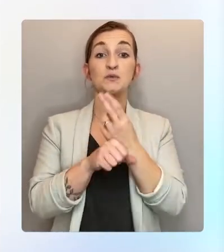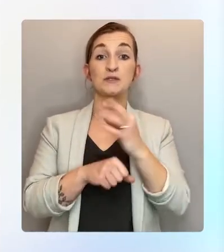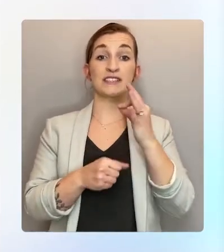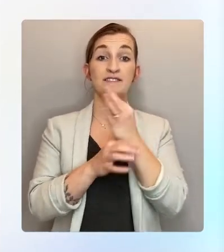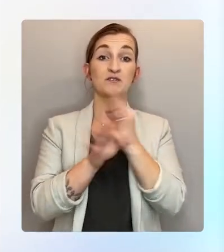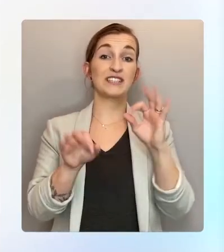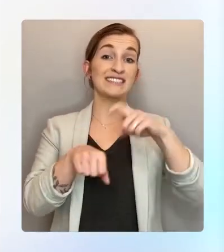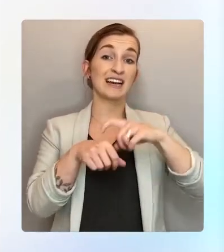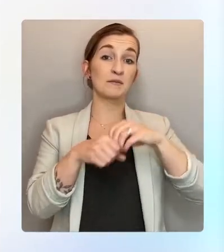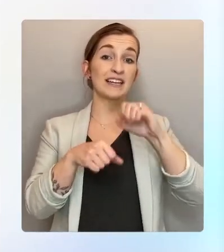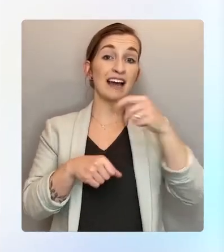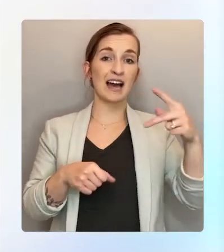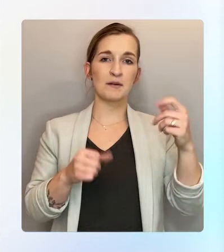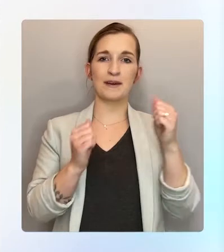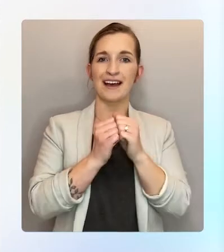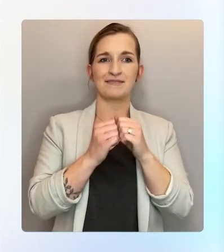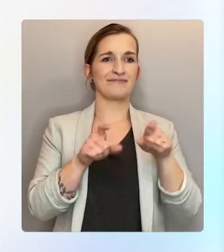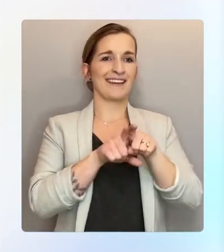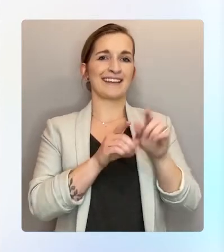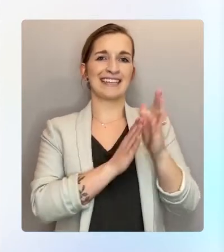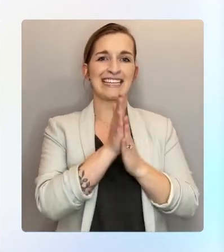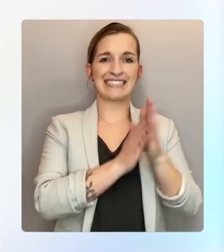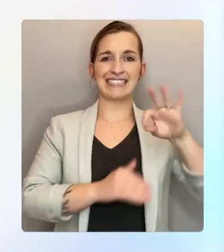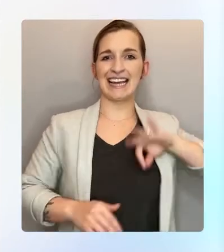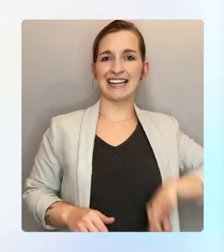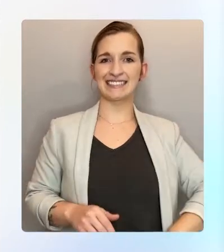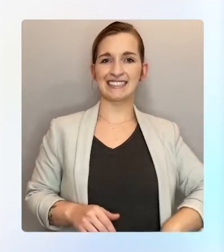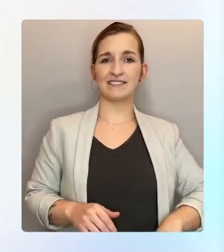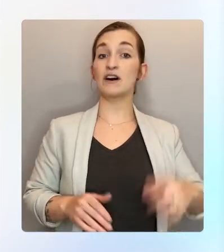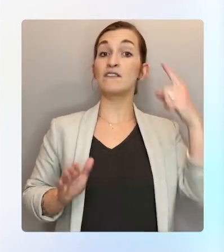For example, refer 10 friends and get 10 days free.